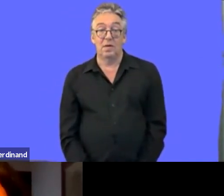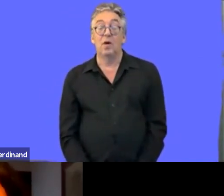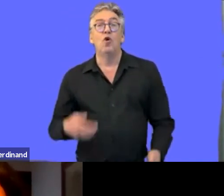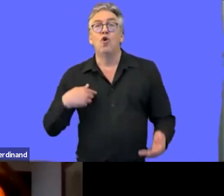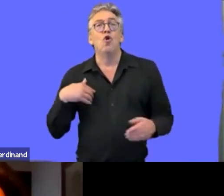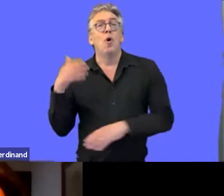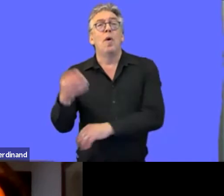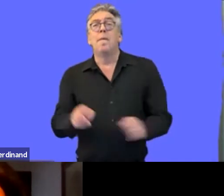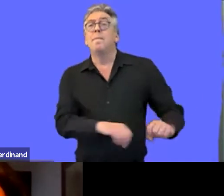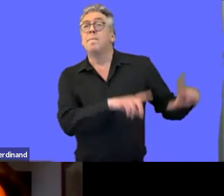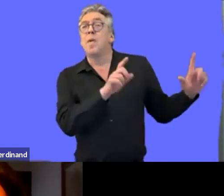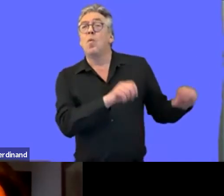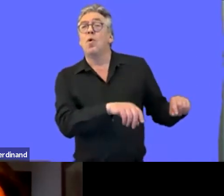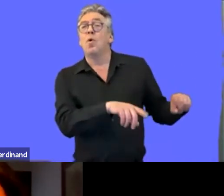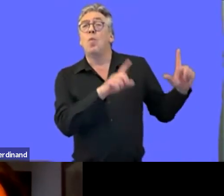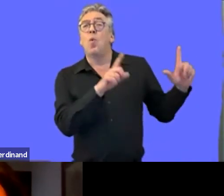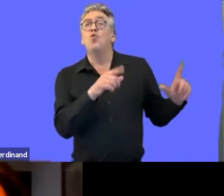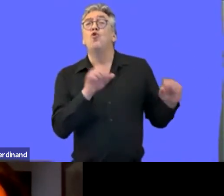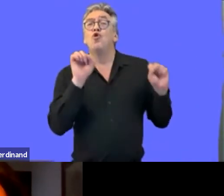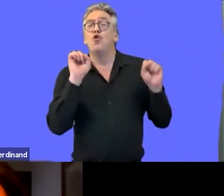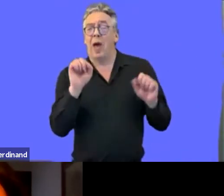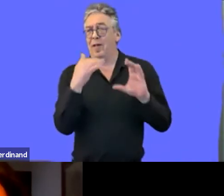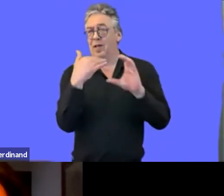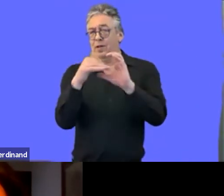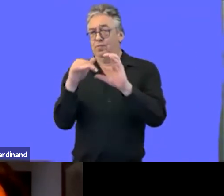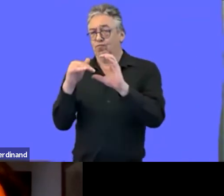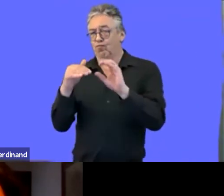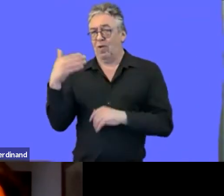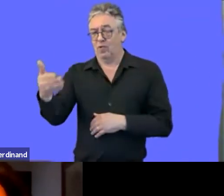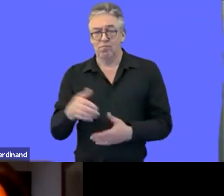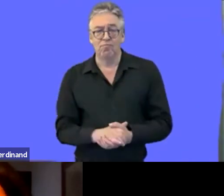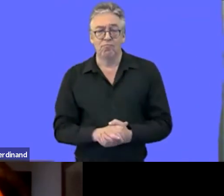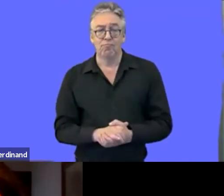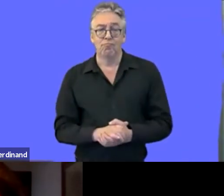but I have shared basically two tables that can help you figure out